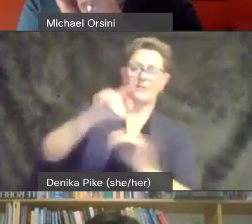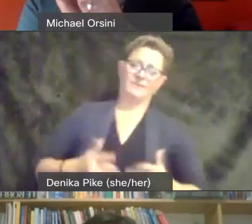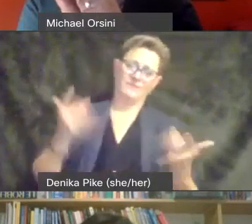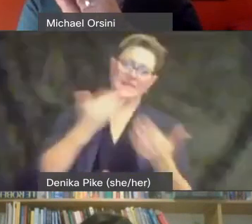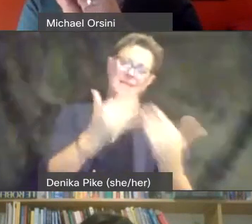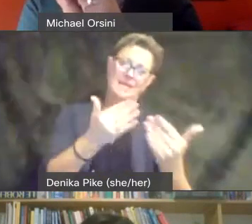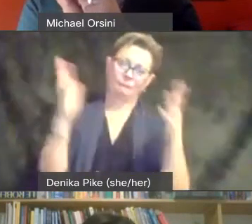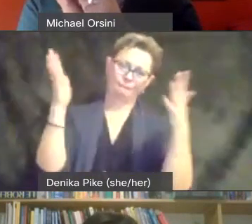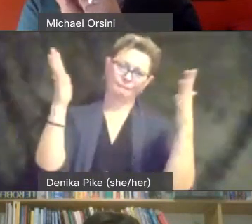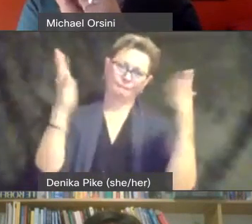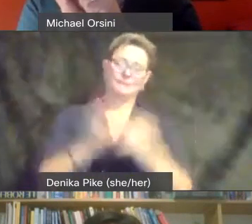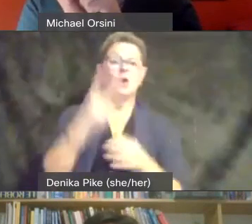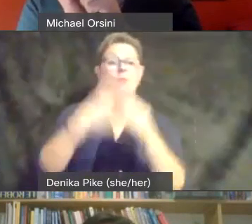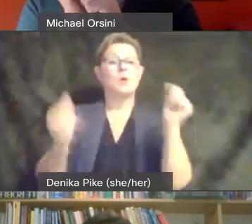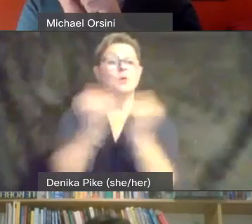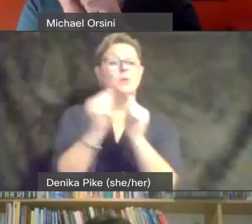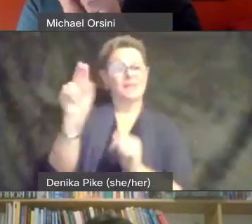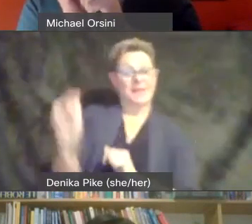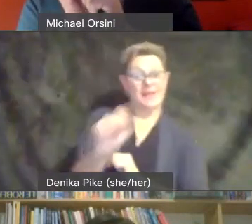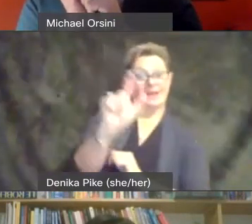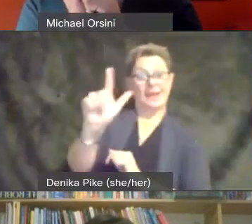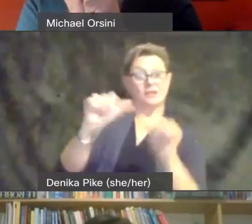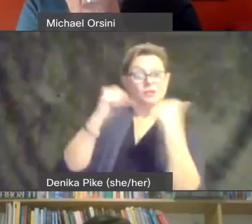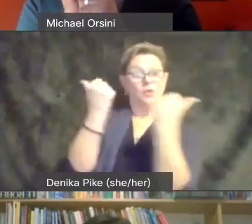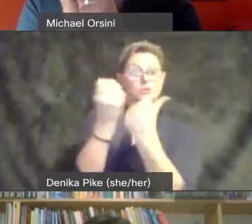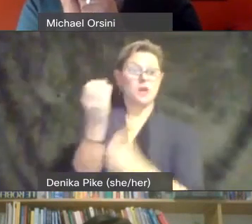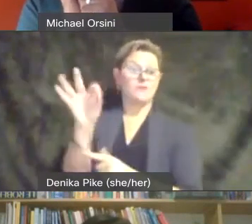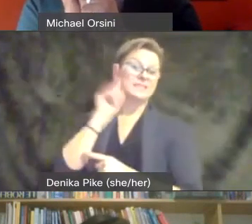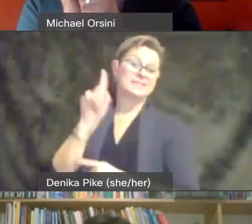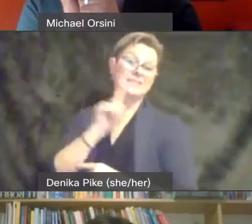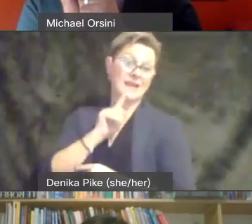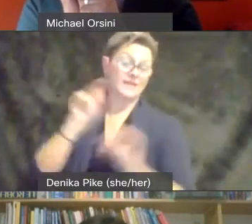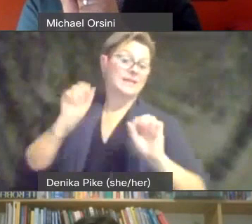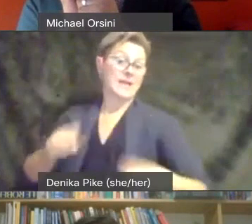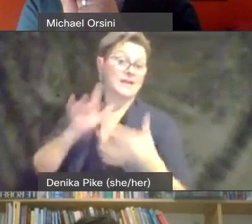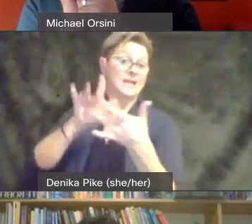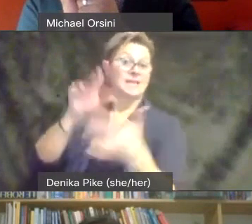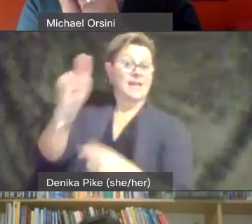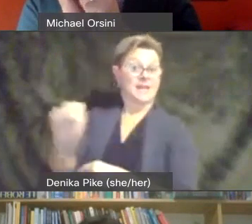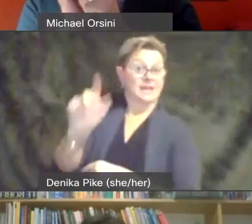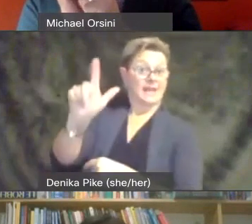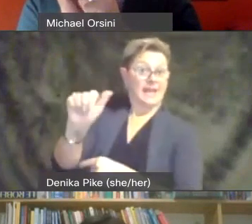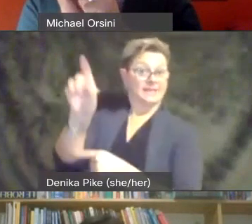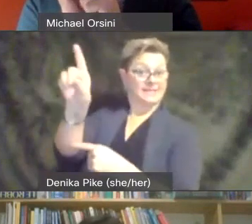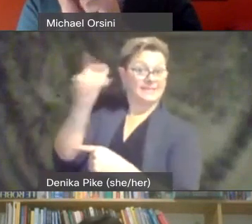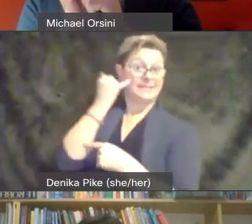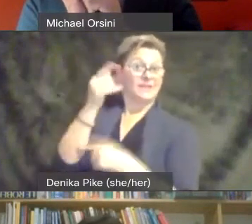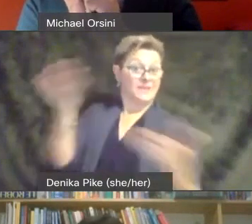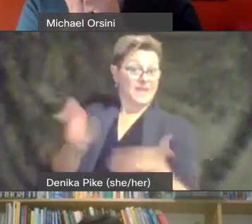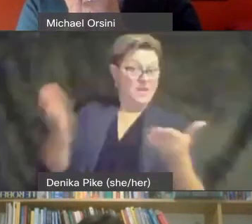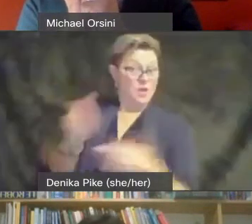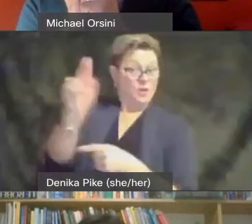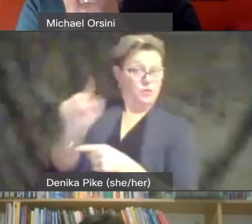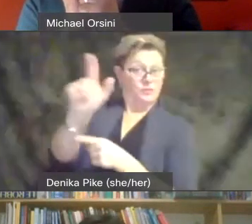Both of them are with the association of the deaf, and you can contact them if you're in Newfoundlandand Labrador to secure interpreting services.